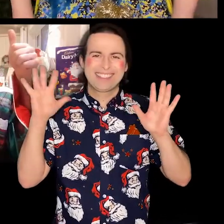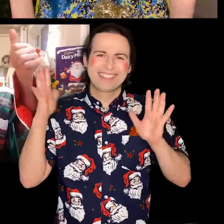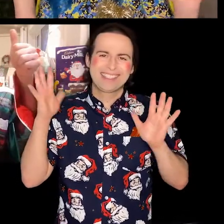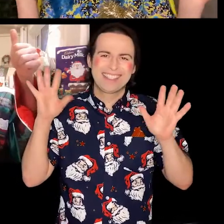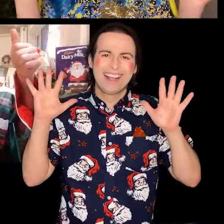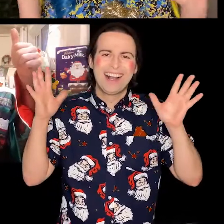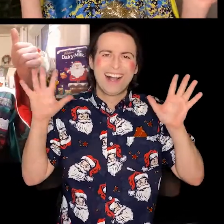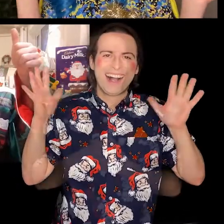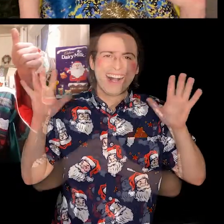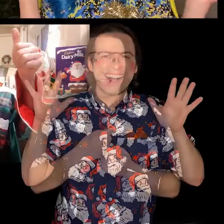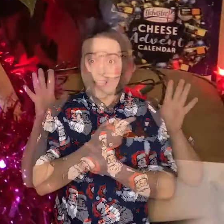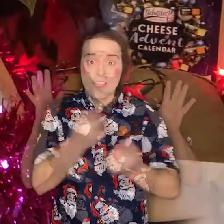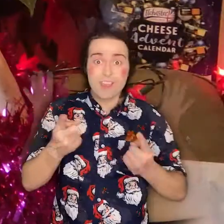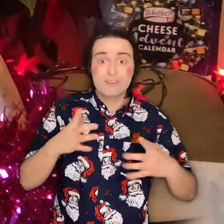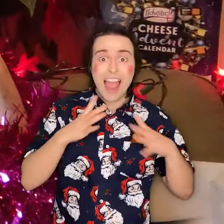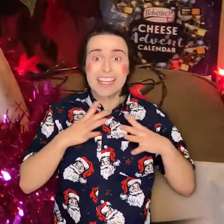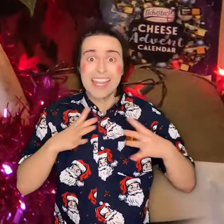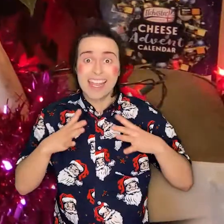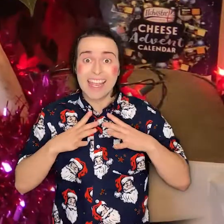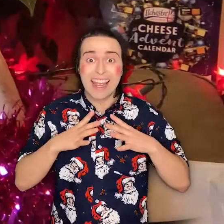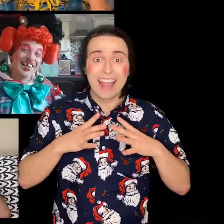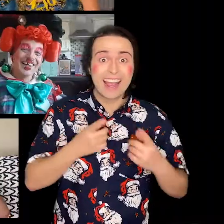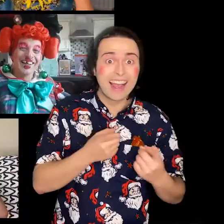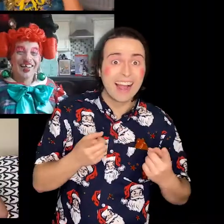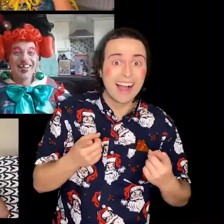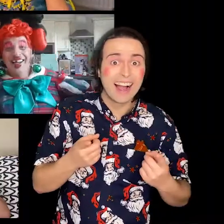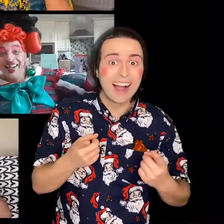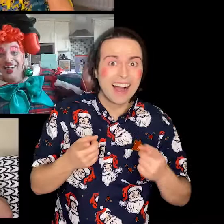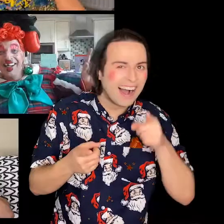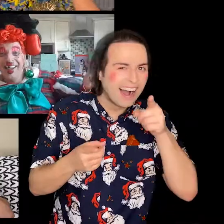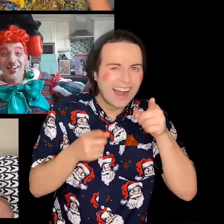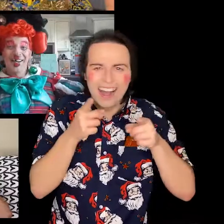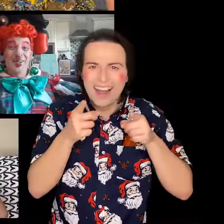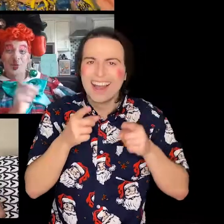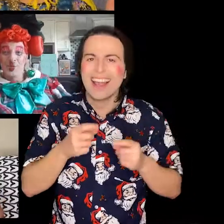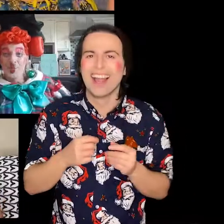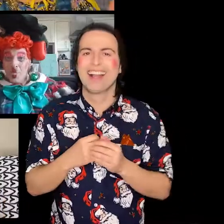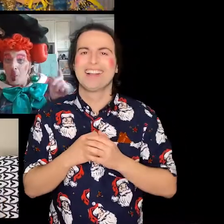Carina - Are you read children? That was terrifying.